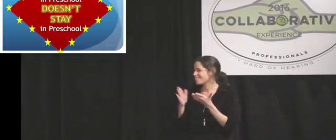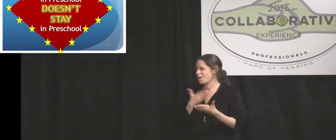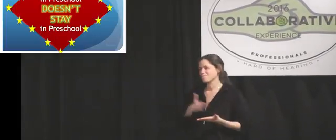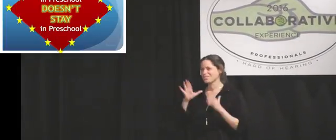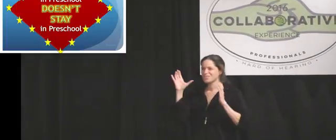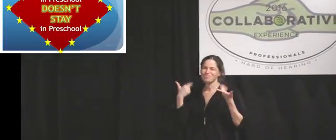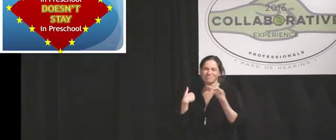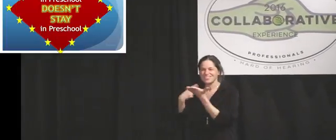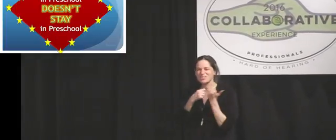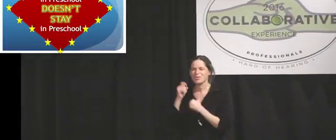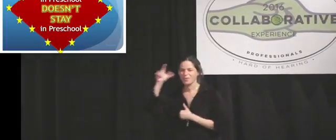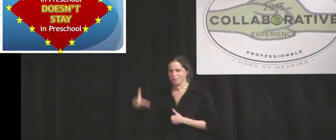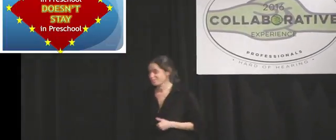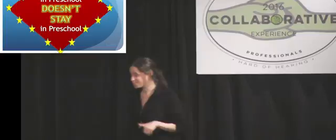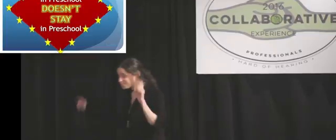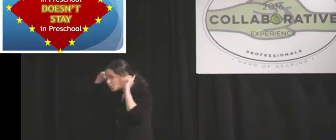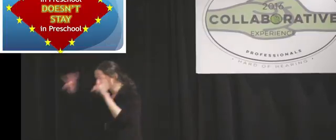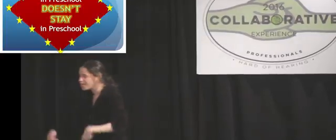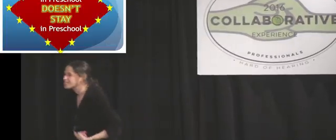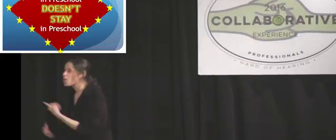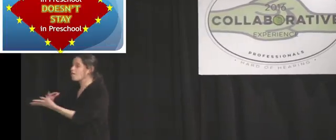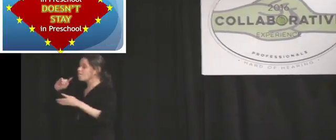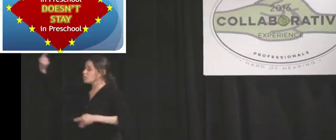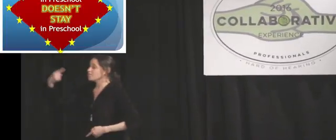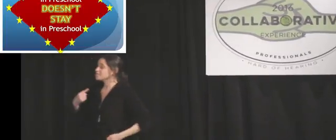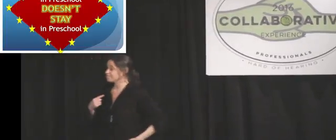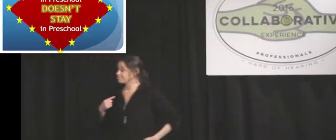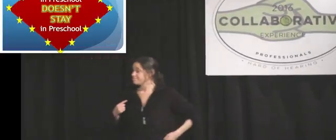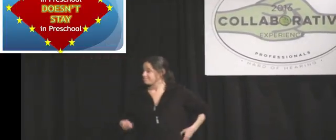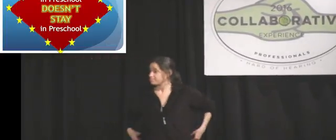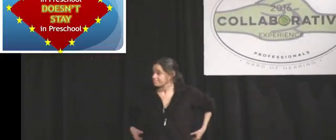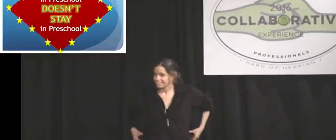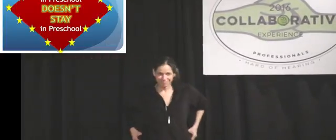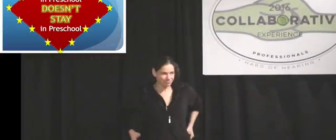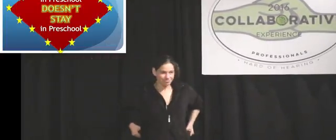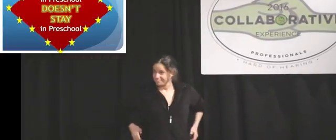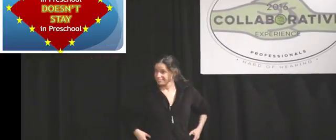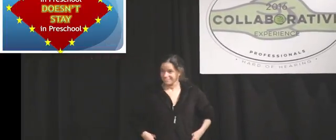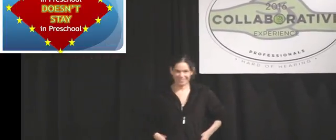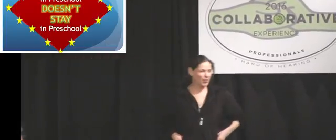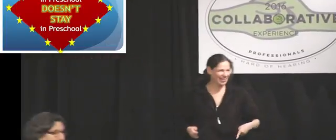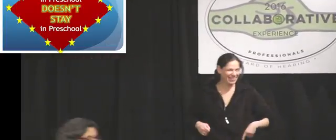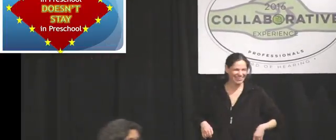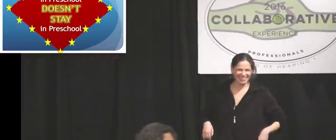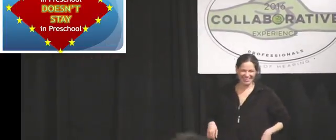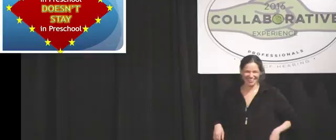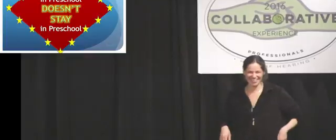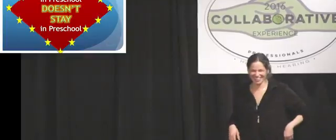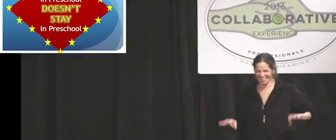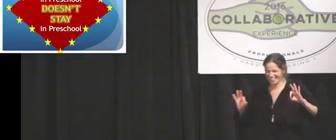and have a deeper discussion with me, that's the opportunity to do so. Interpreters: And we're moving over.